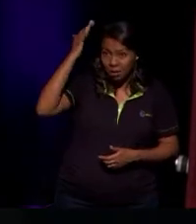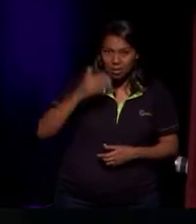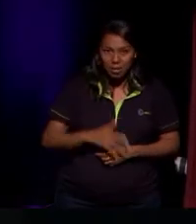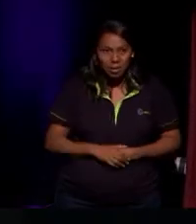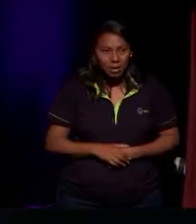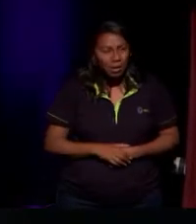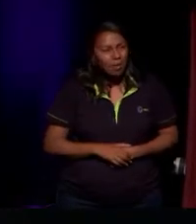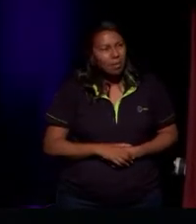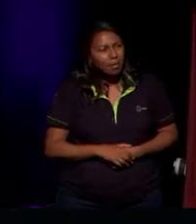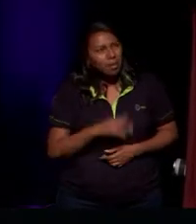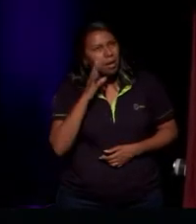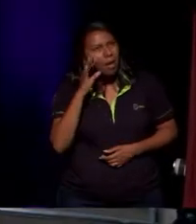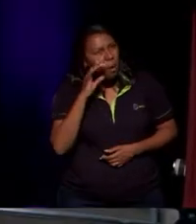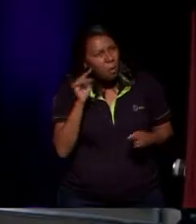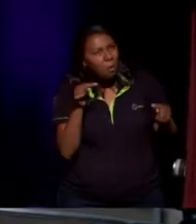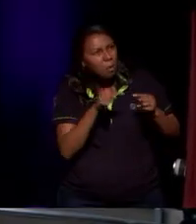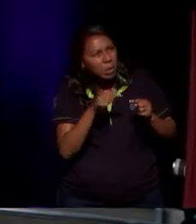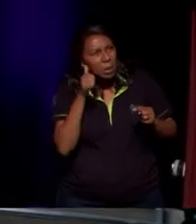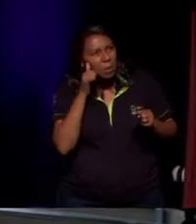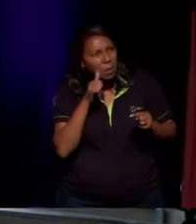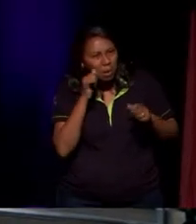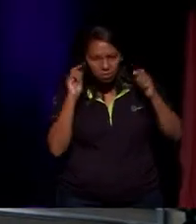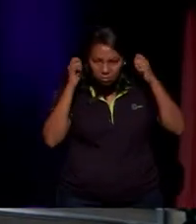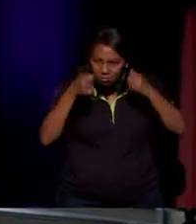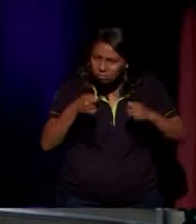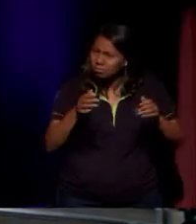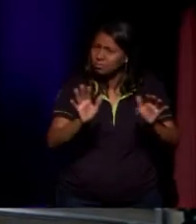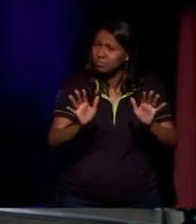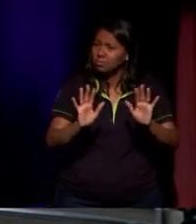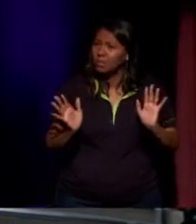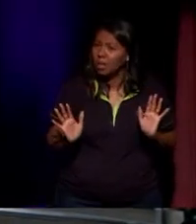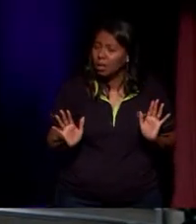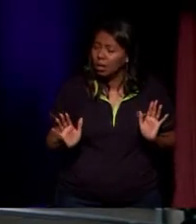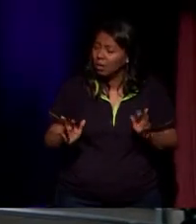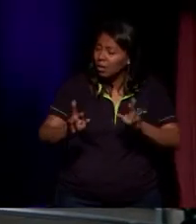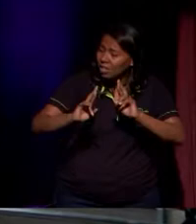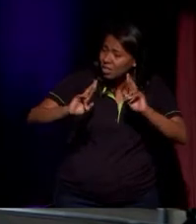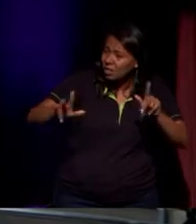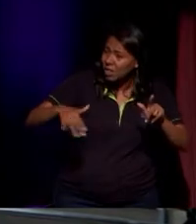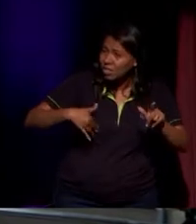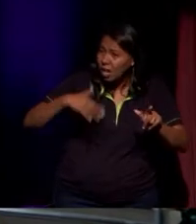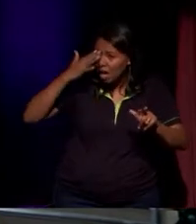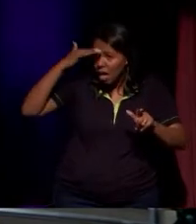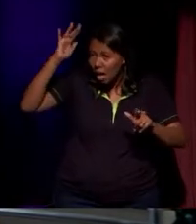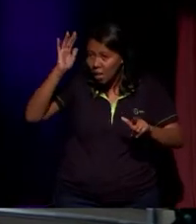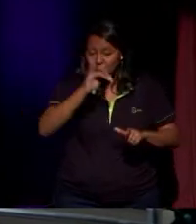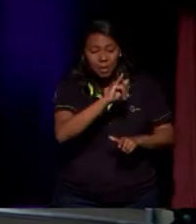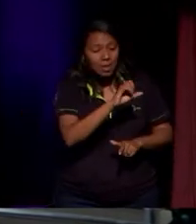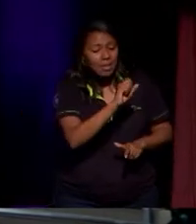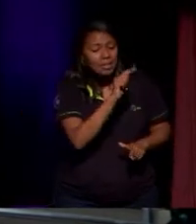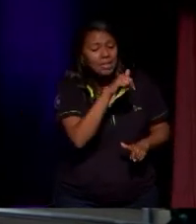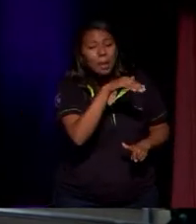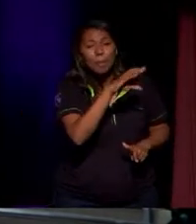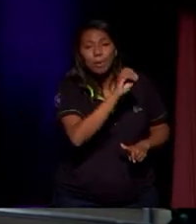one immediately thinks of the Islamic world, not, The Arab world is one thing, and the Islamic world is another one.